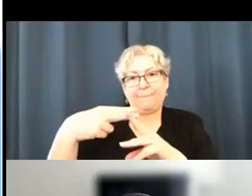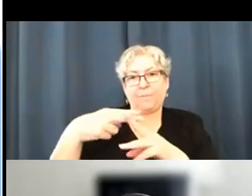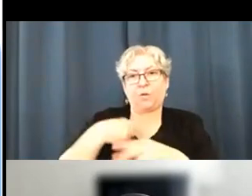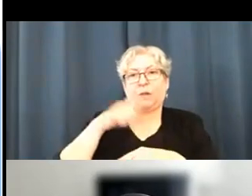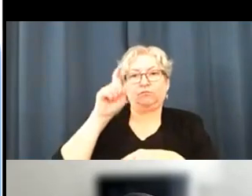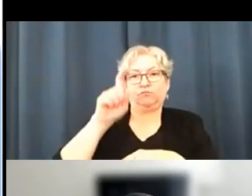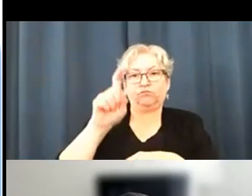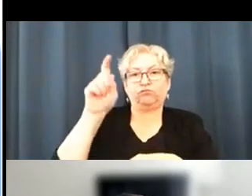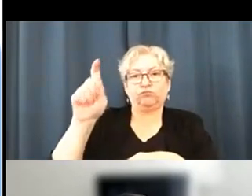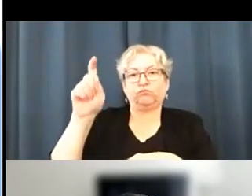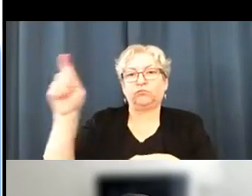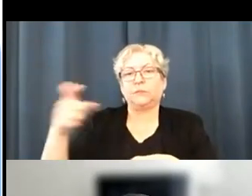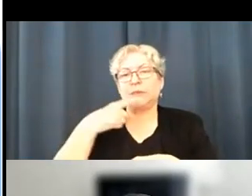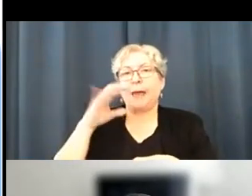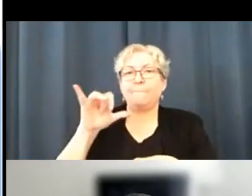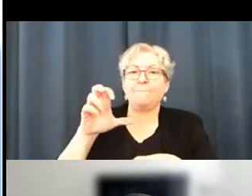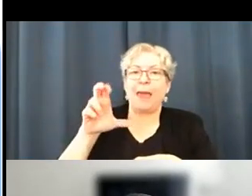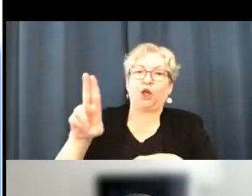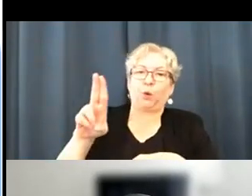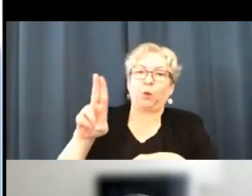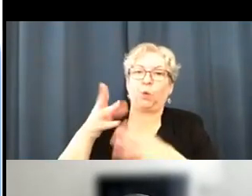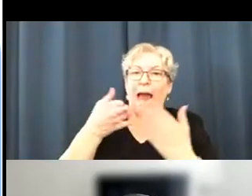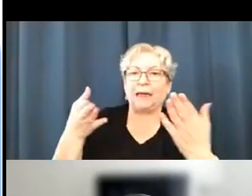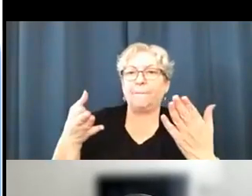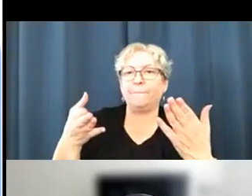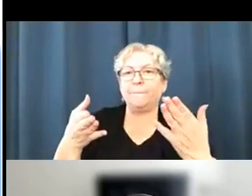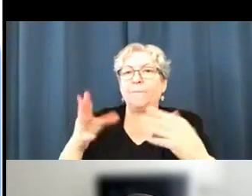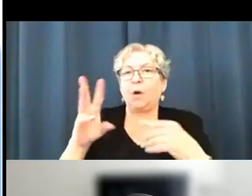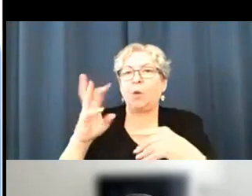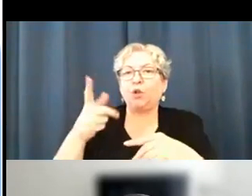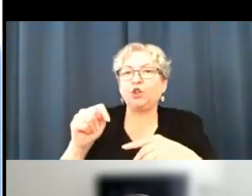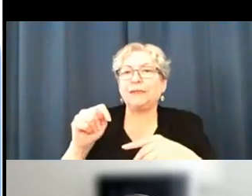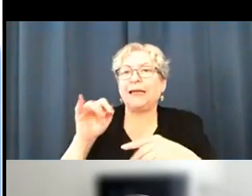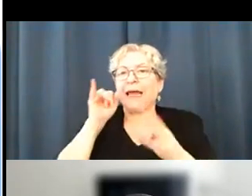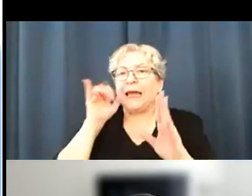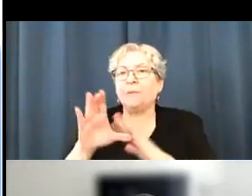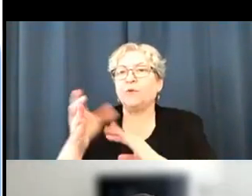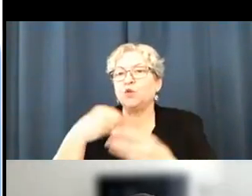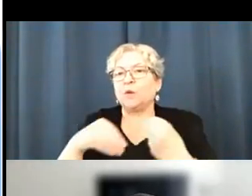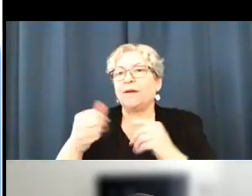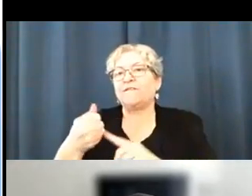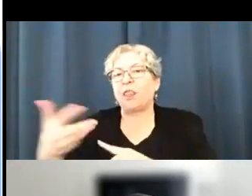it should say menu items, widgets, imageswap, flyout, the actual icons.